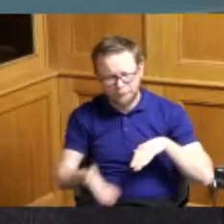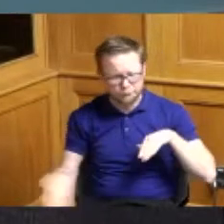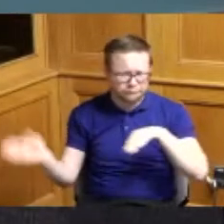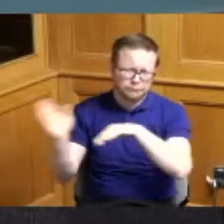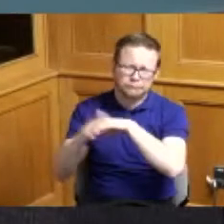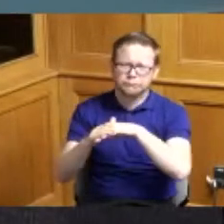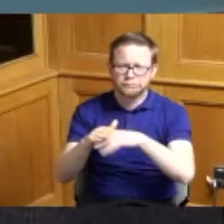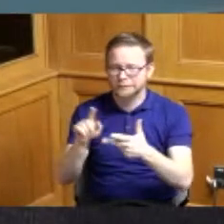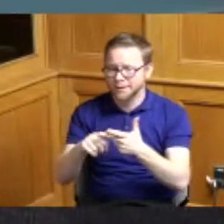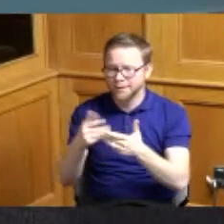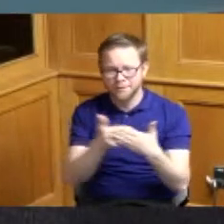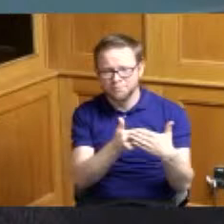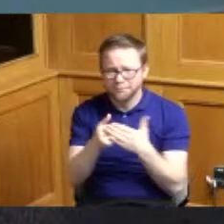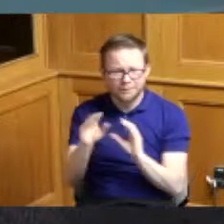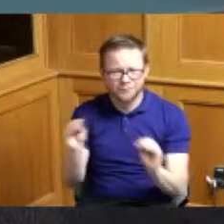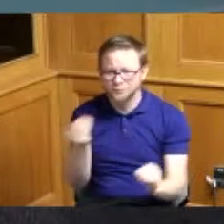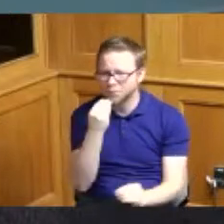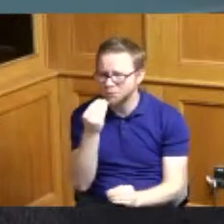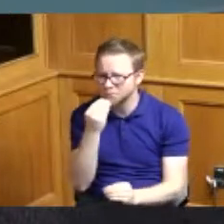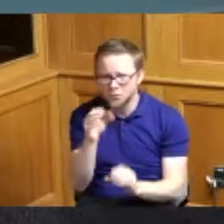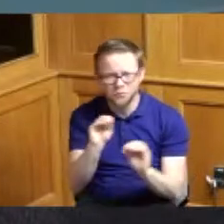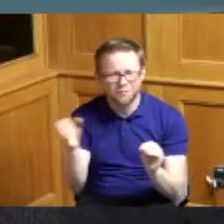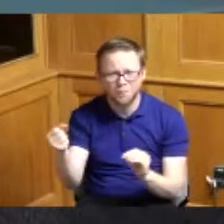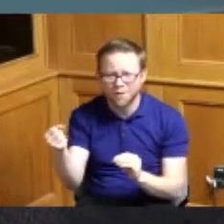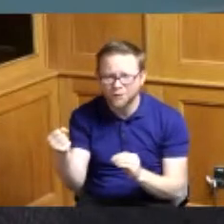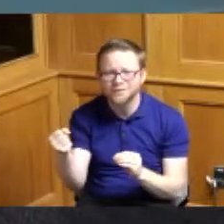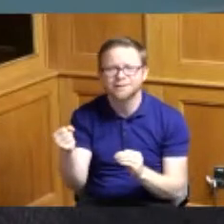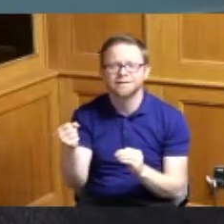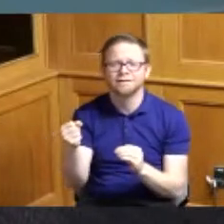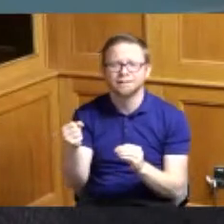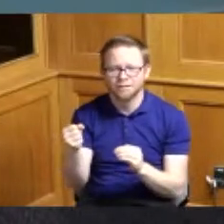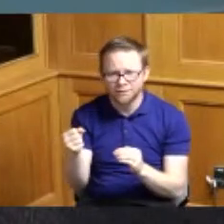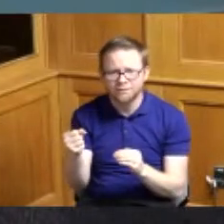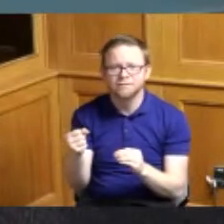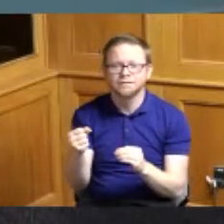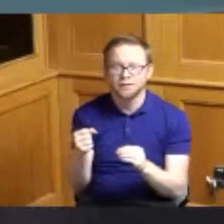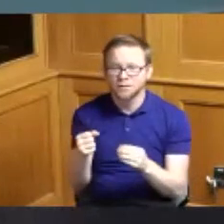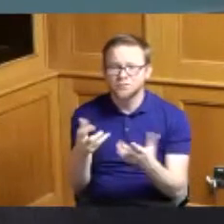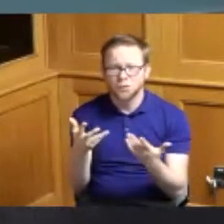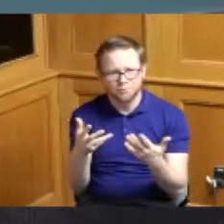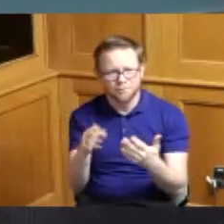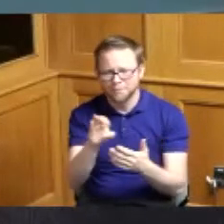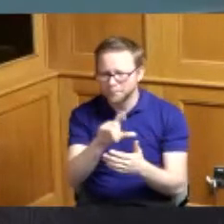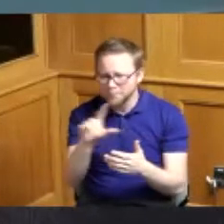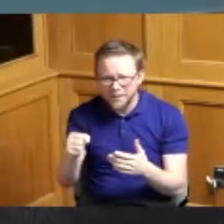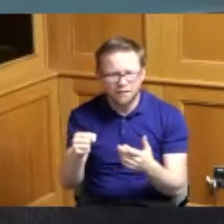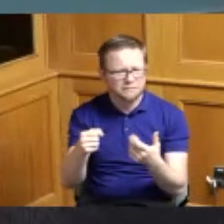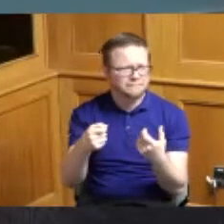babies don't have milk uh people trying to keep the gas and electric on and now we're coming with